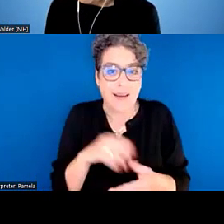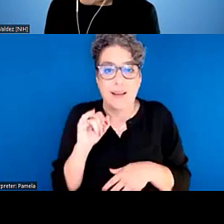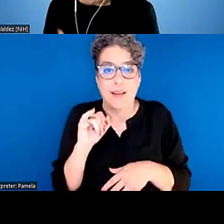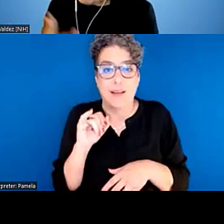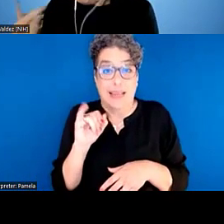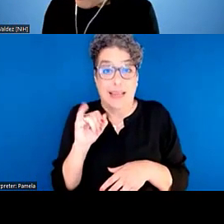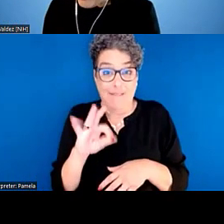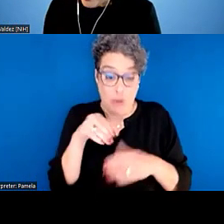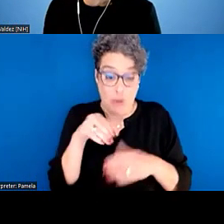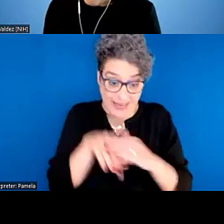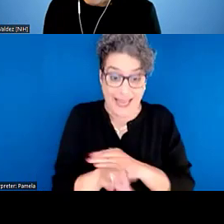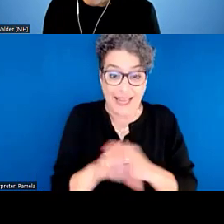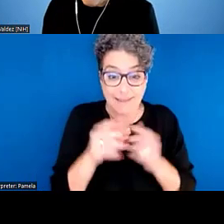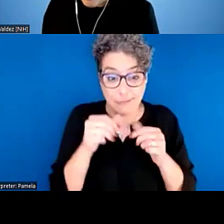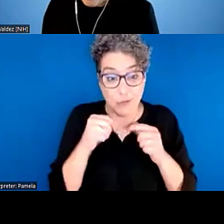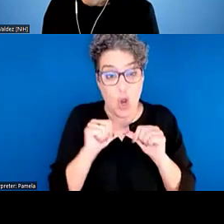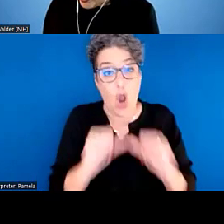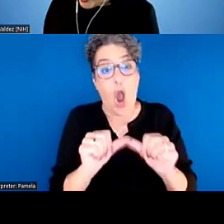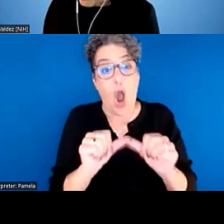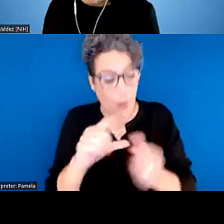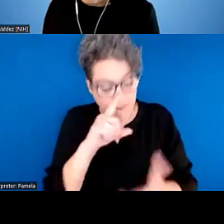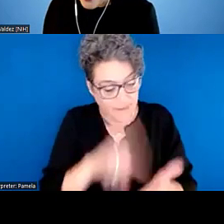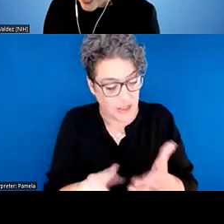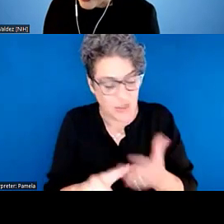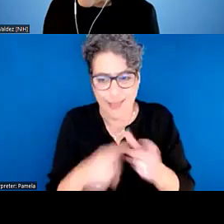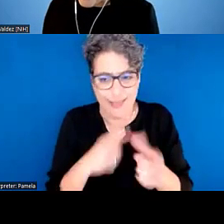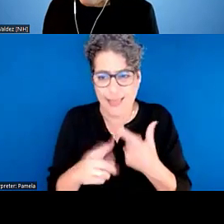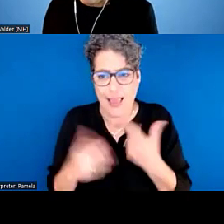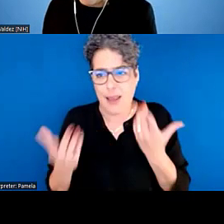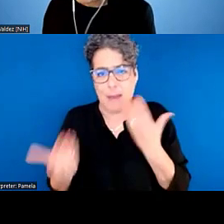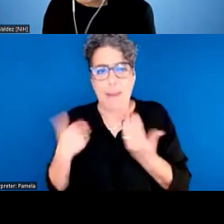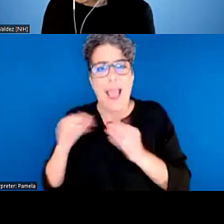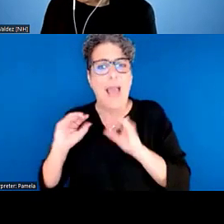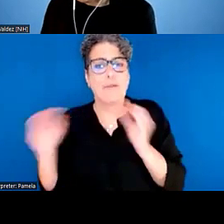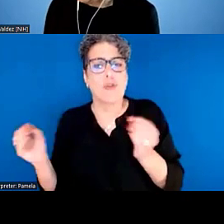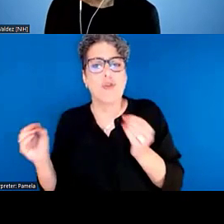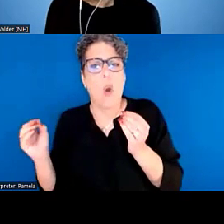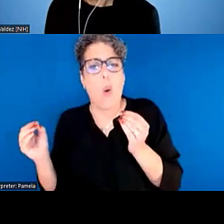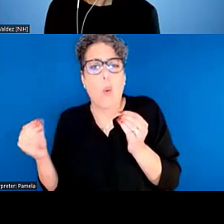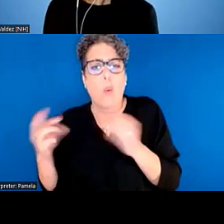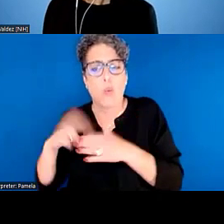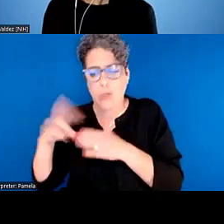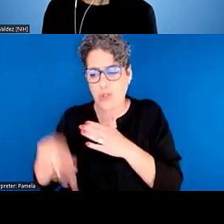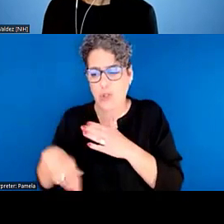so really you may not want to take actions at that point, so you might want to wait. Okay?